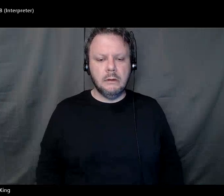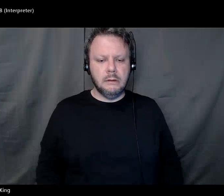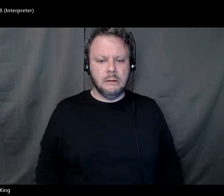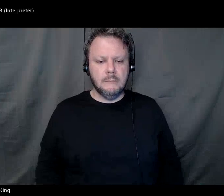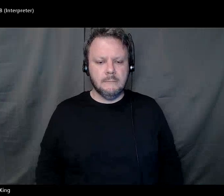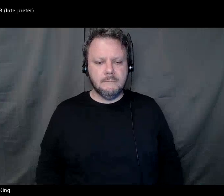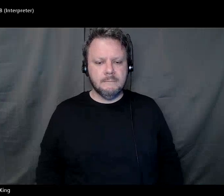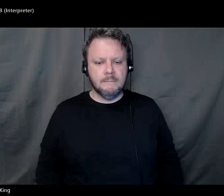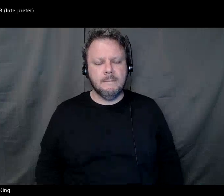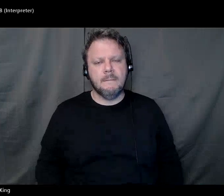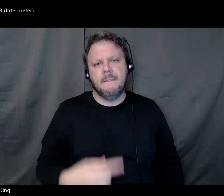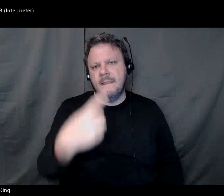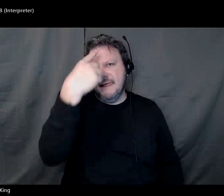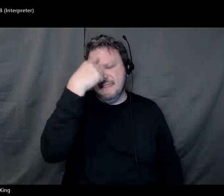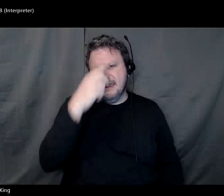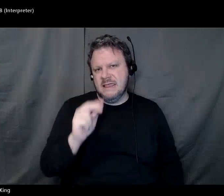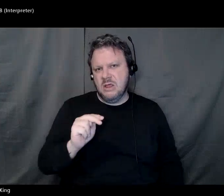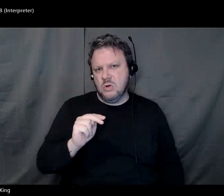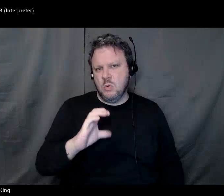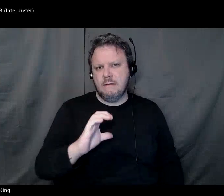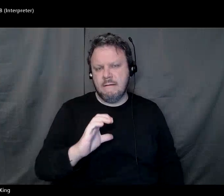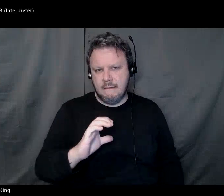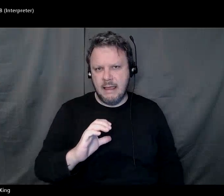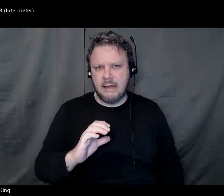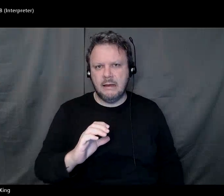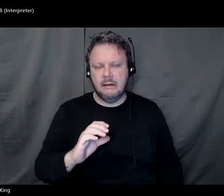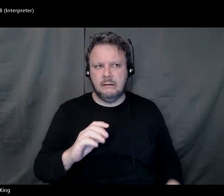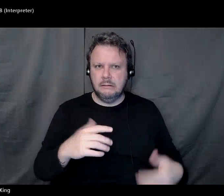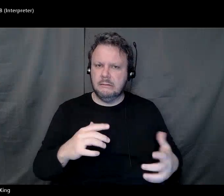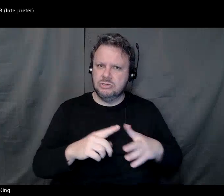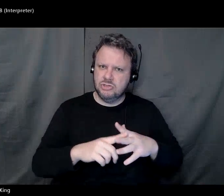I think you know North Carolina was prescient in starting the work of the